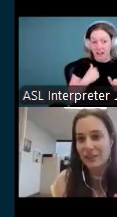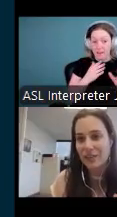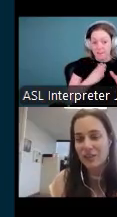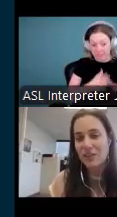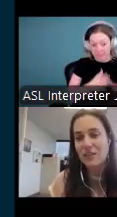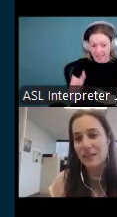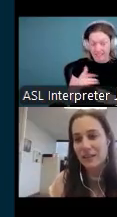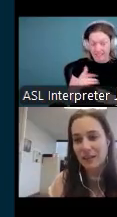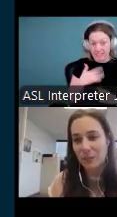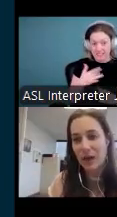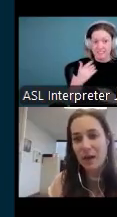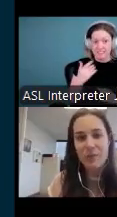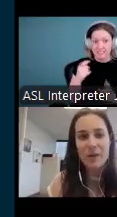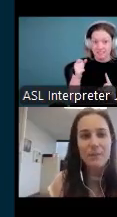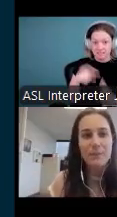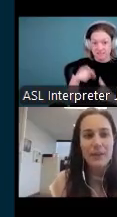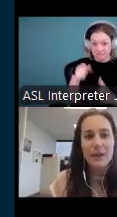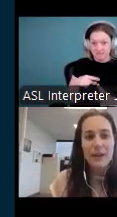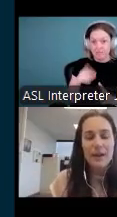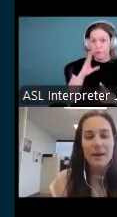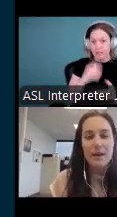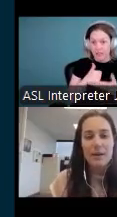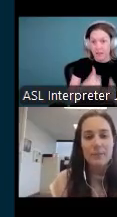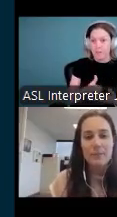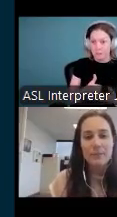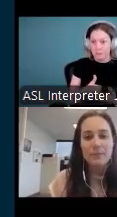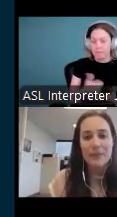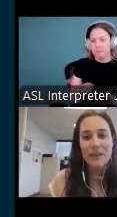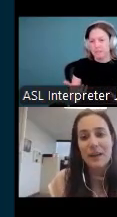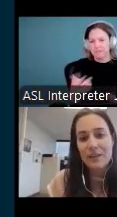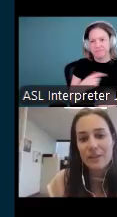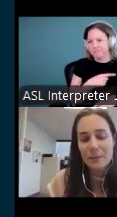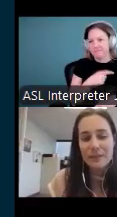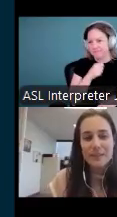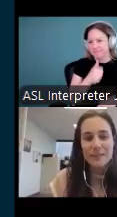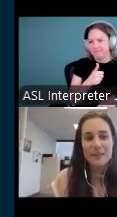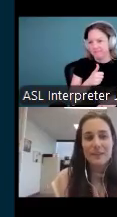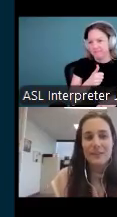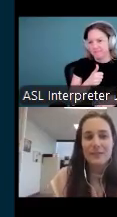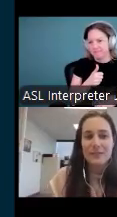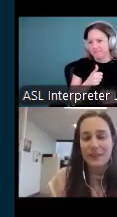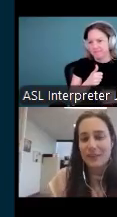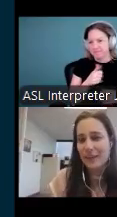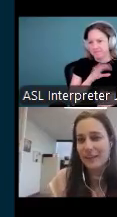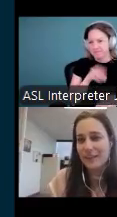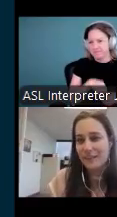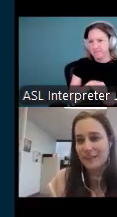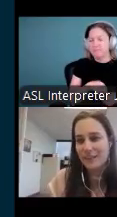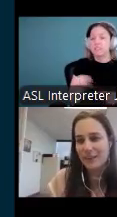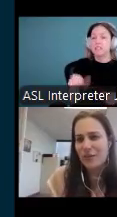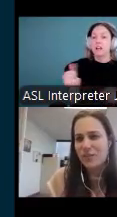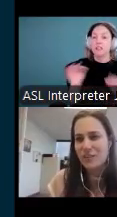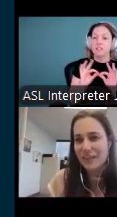strategies, that it will help them. Other families, I feel like they're like, oh, just let the